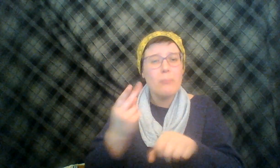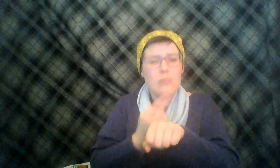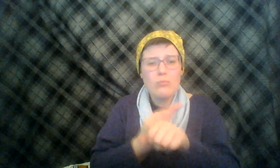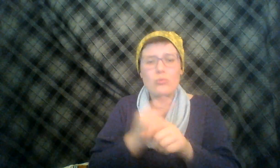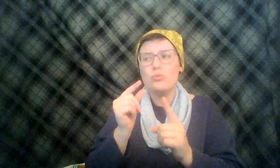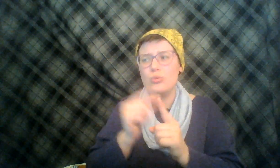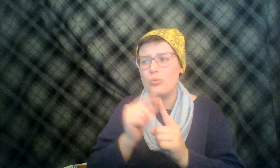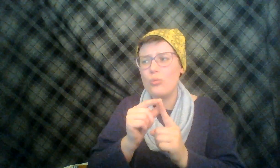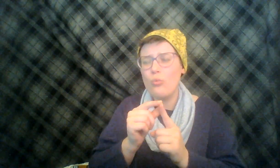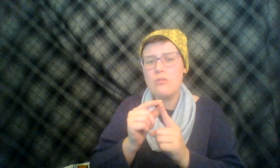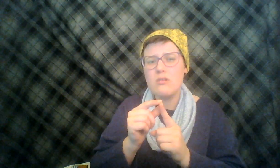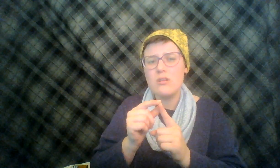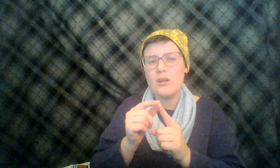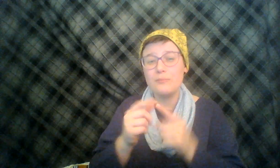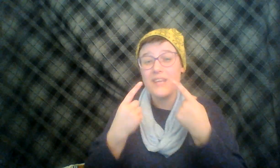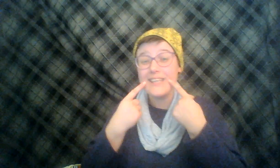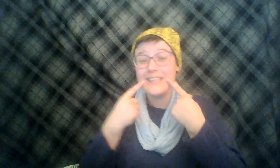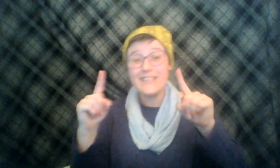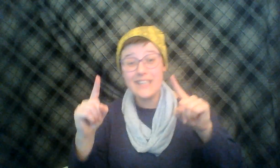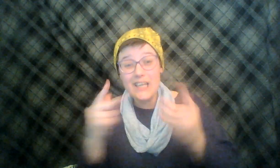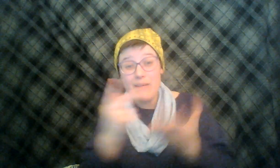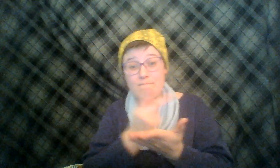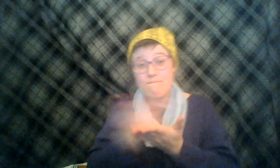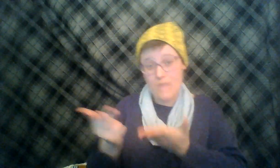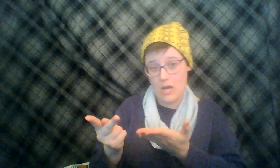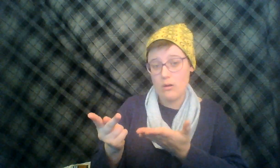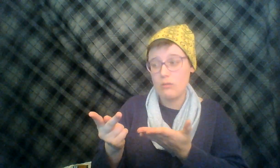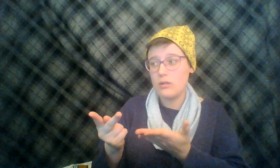that they either succeed or fail,